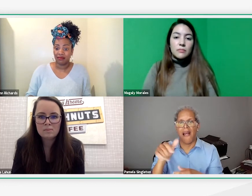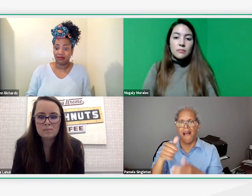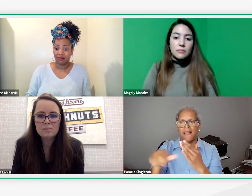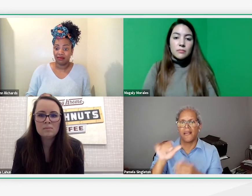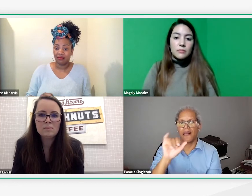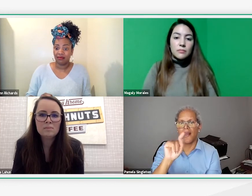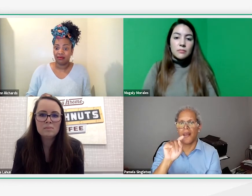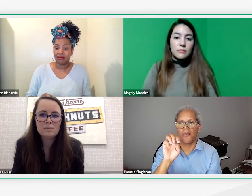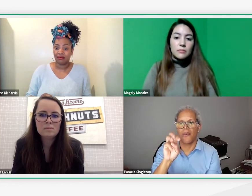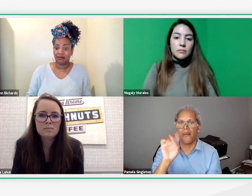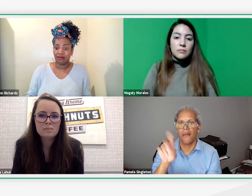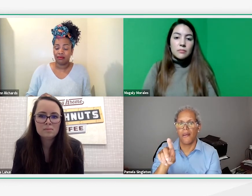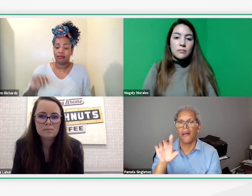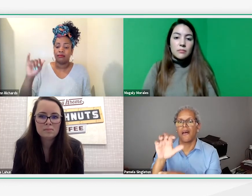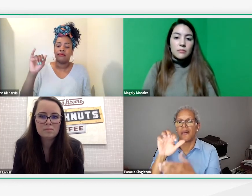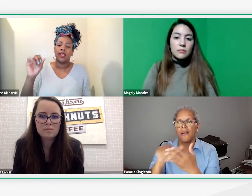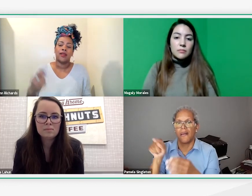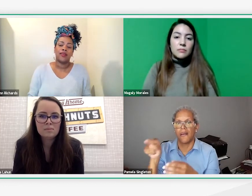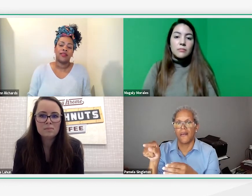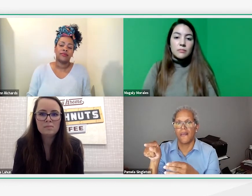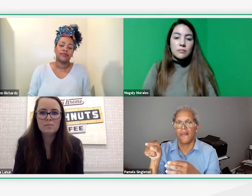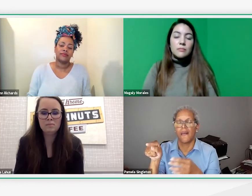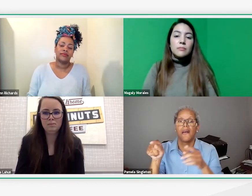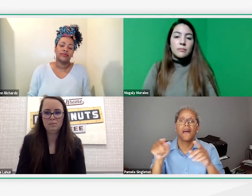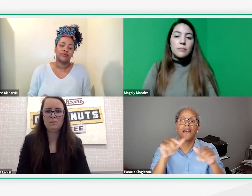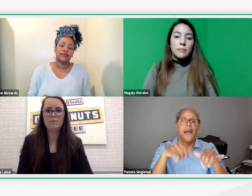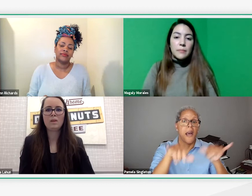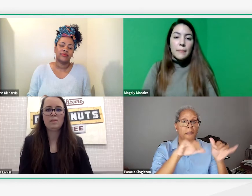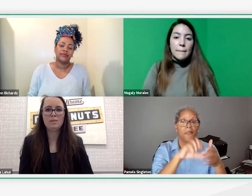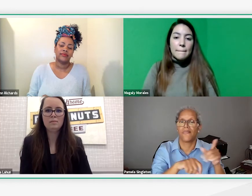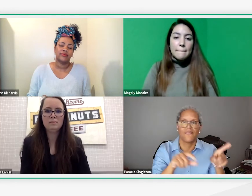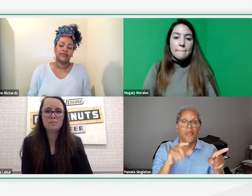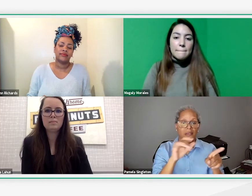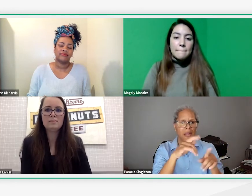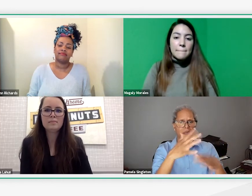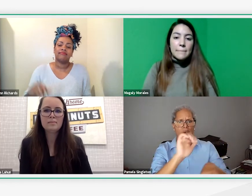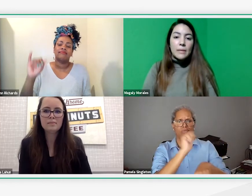Donations like Magaly was just talking about go under itemized. With the standard